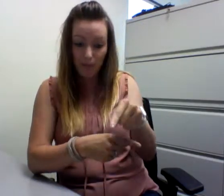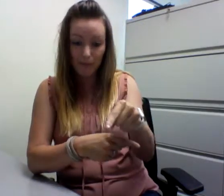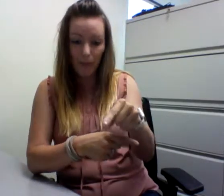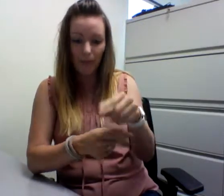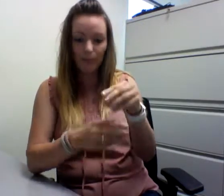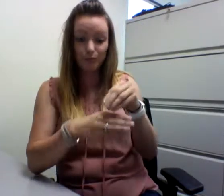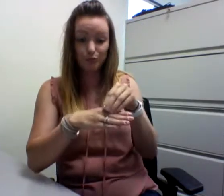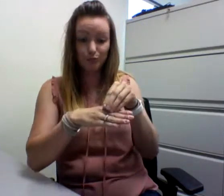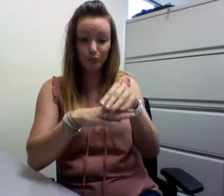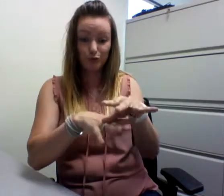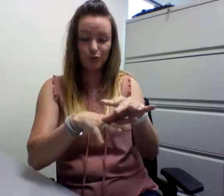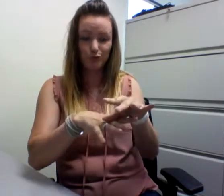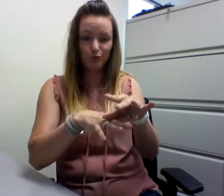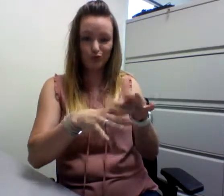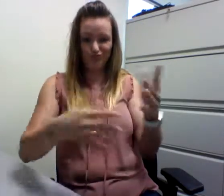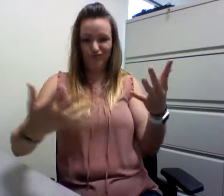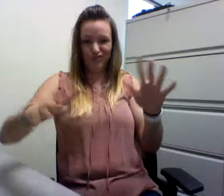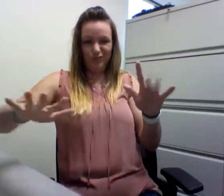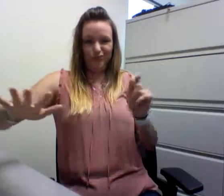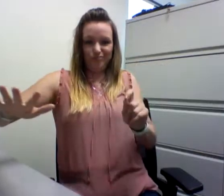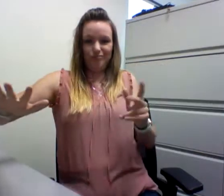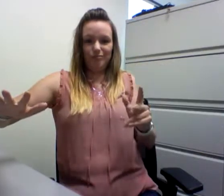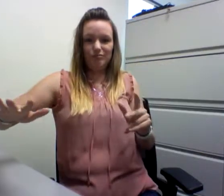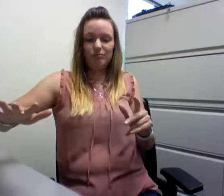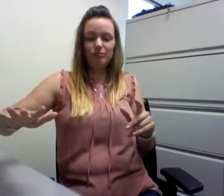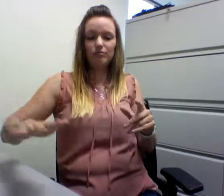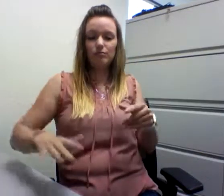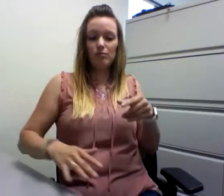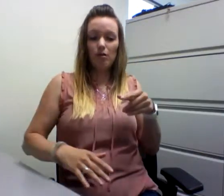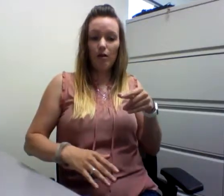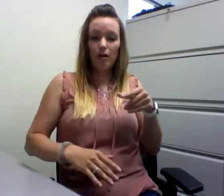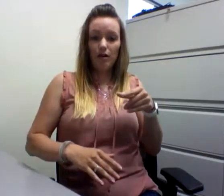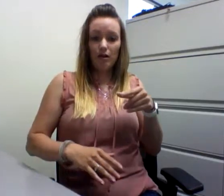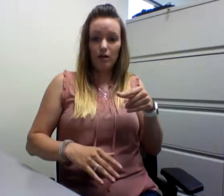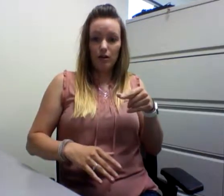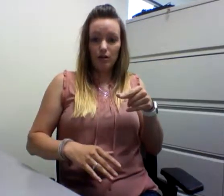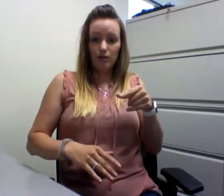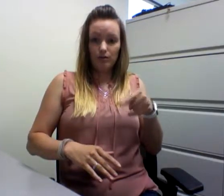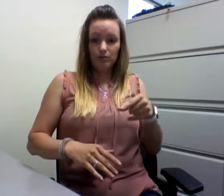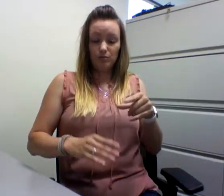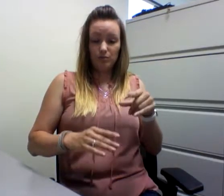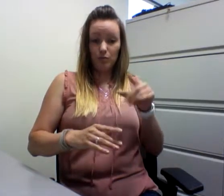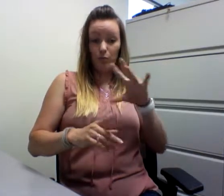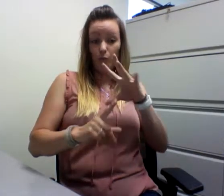the influence of Deaf culture stops with them.